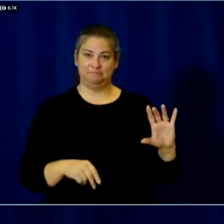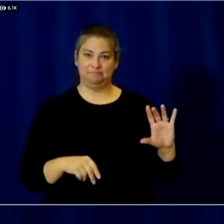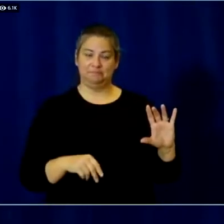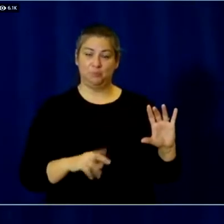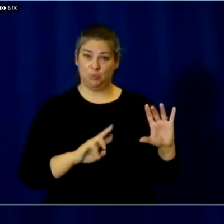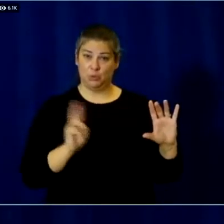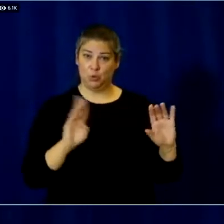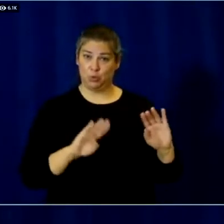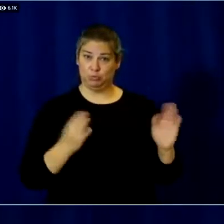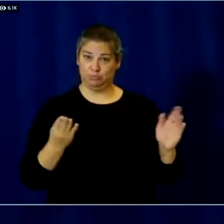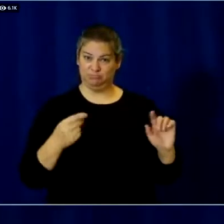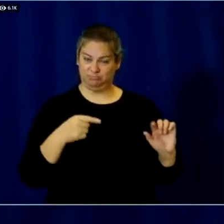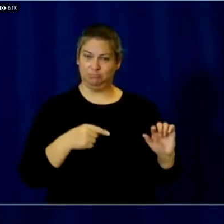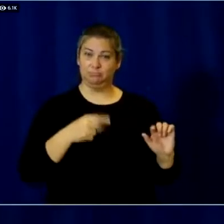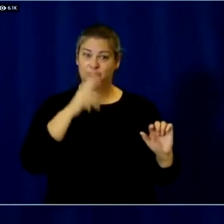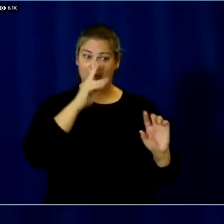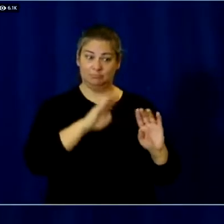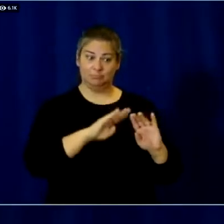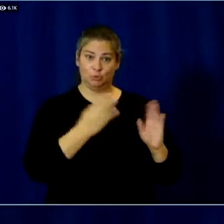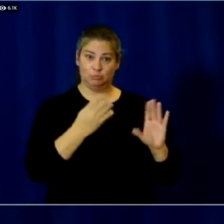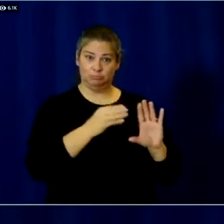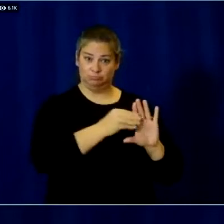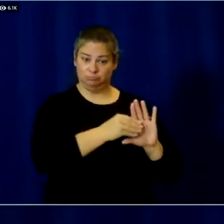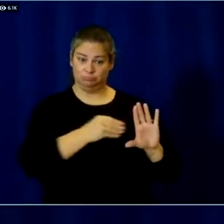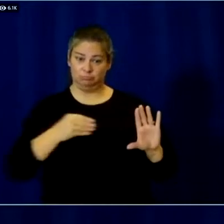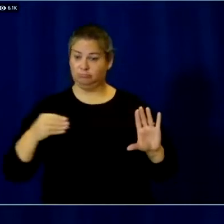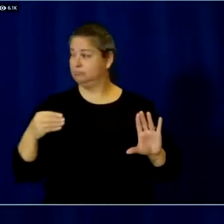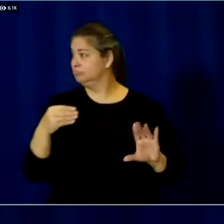Here's what you're gonna find inside. First off, you're gonna have an outer